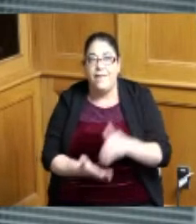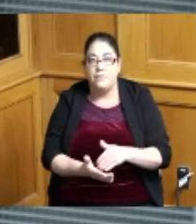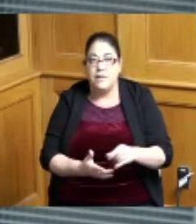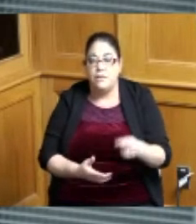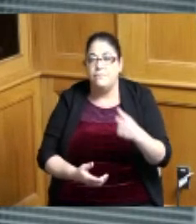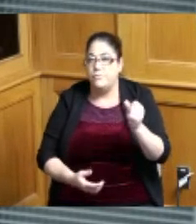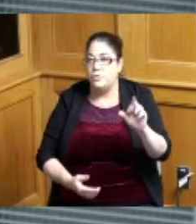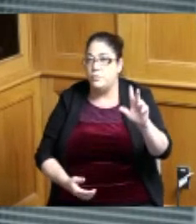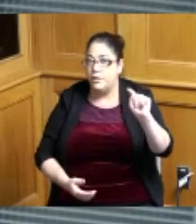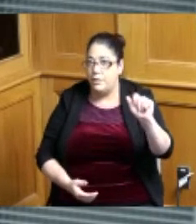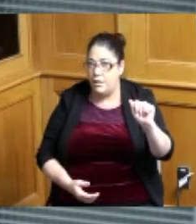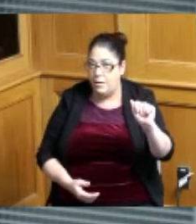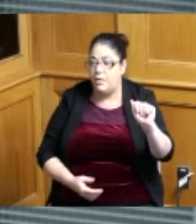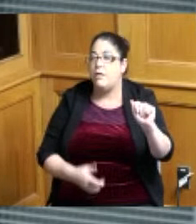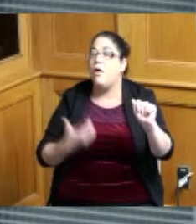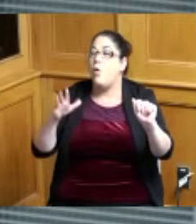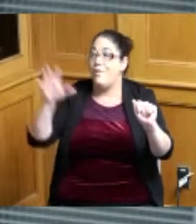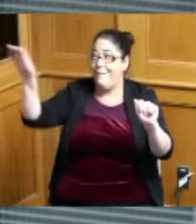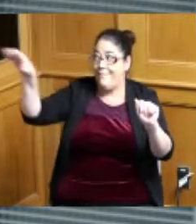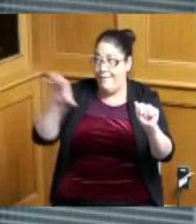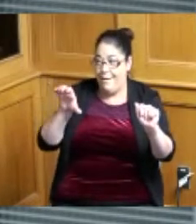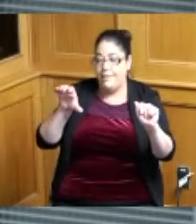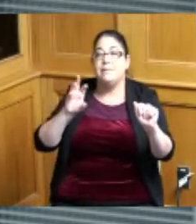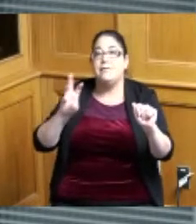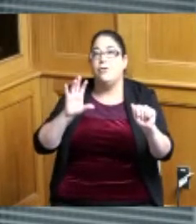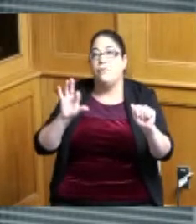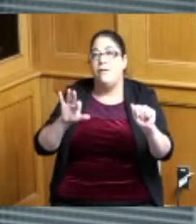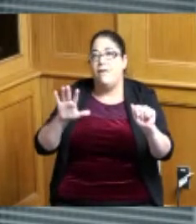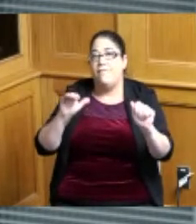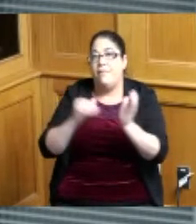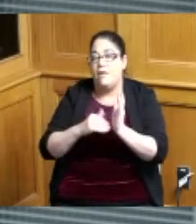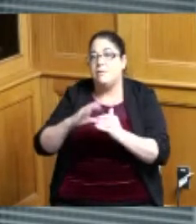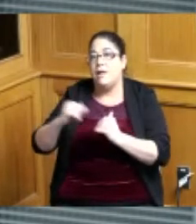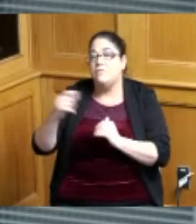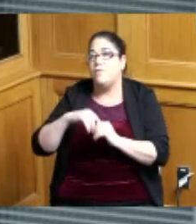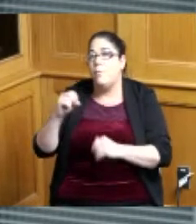we've already secured six hundred ninety five thousand dollars from Ohio public works commission